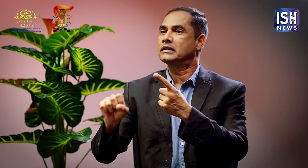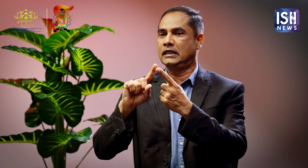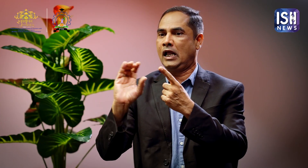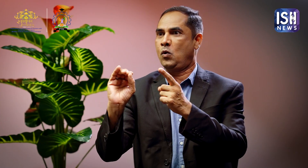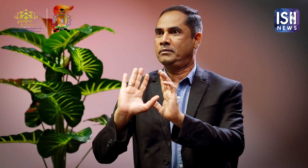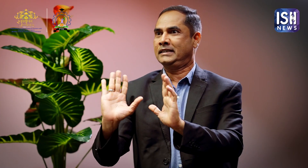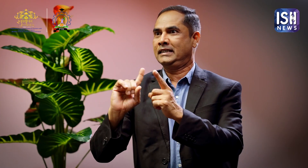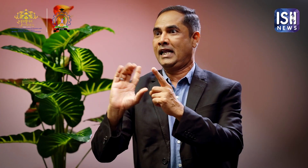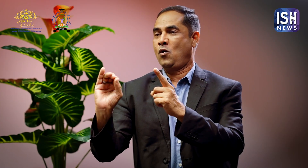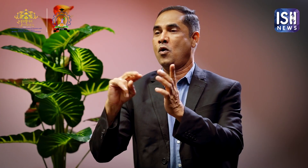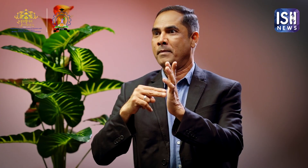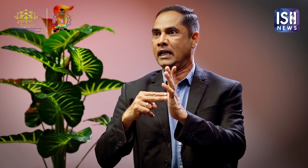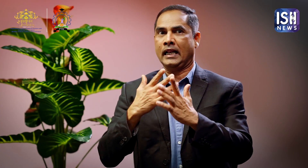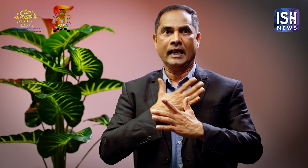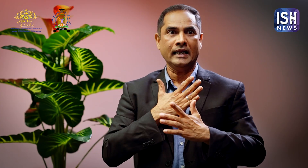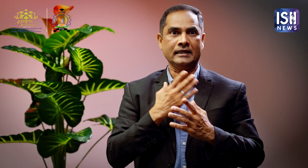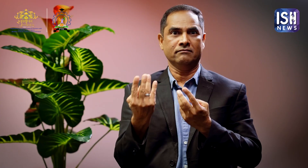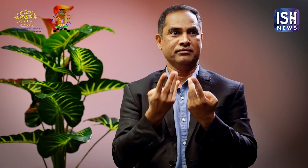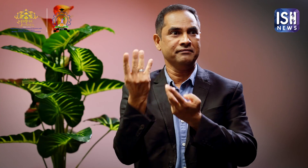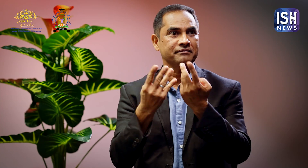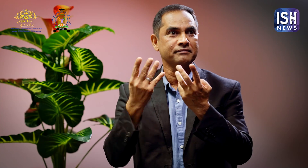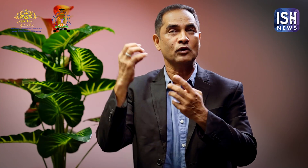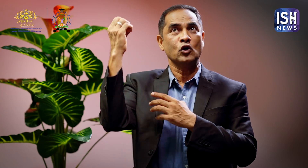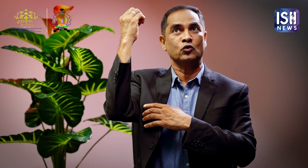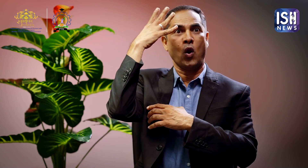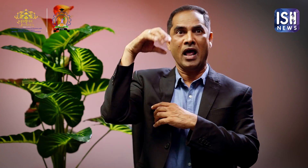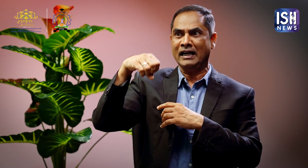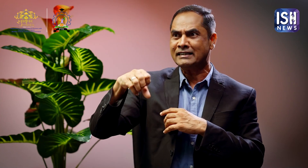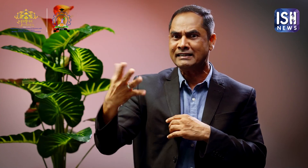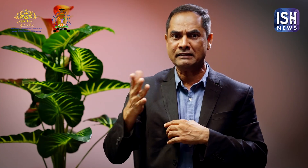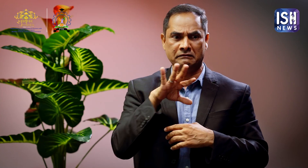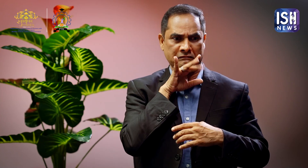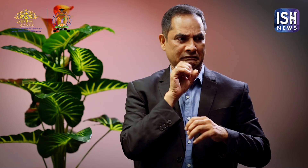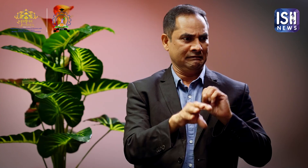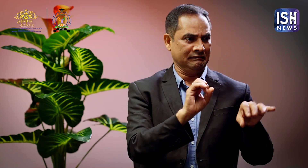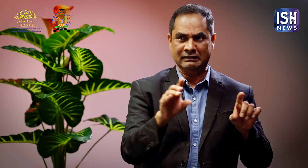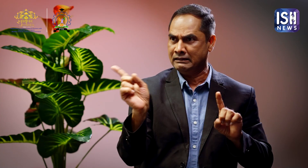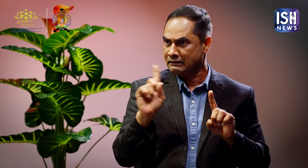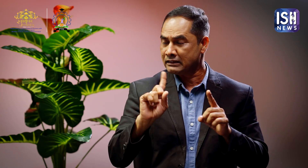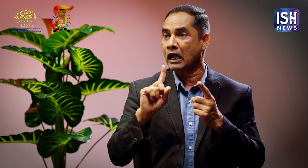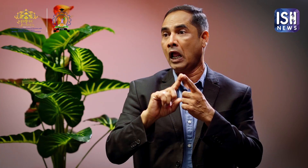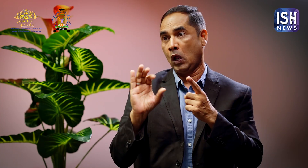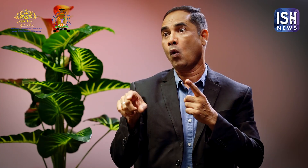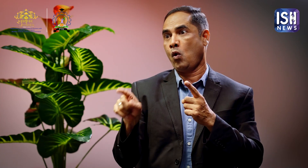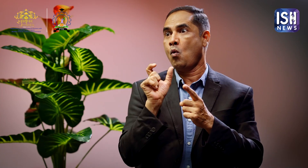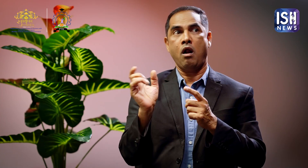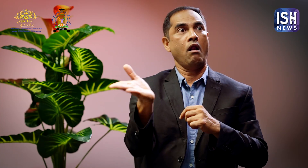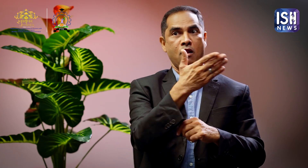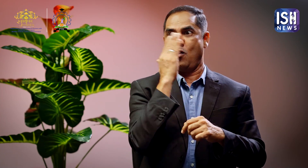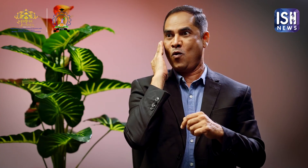Eco refers to things like green plants, solar energy, and waste management — concepts we’re all familiar with.